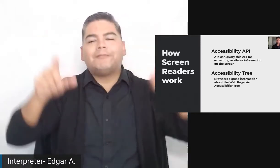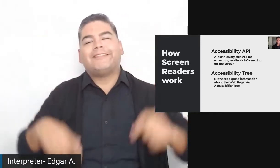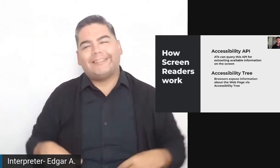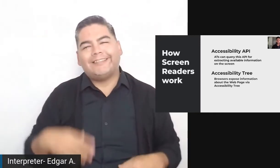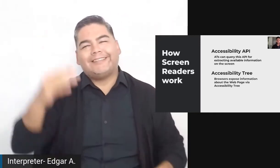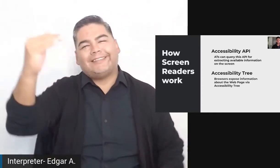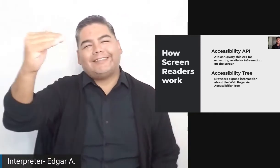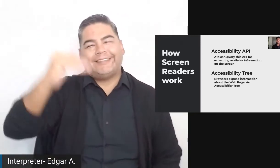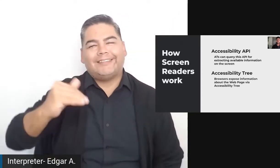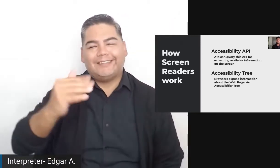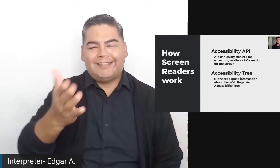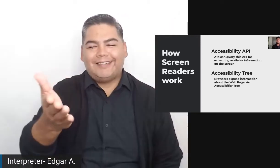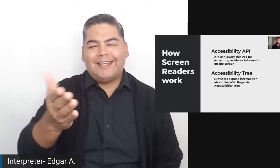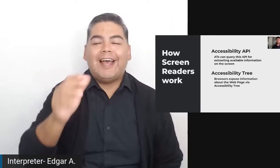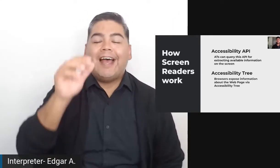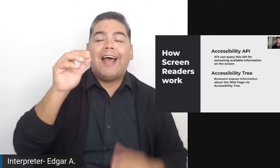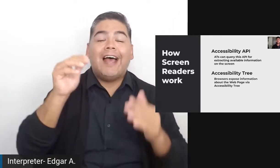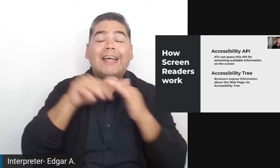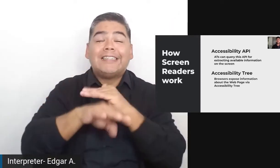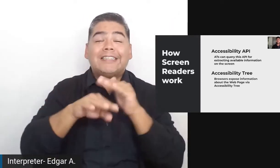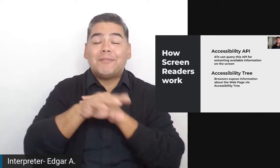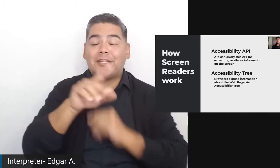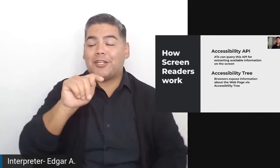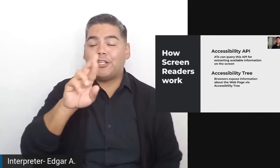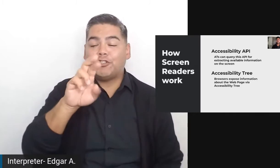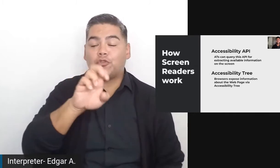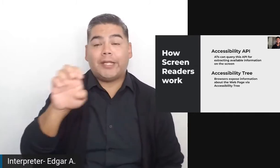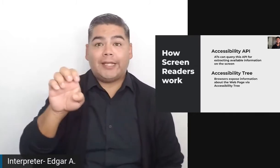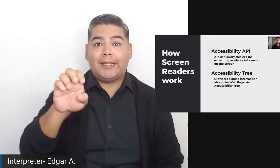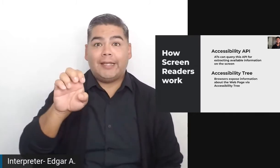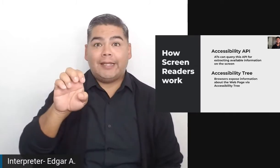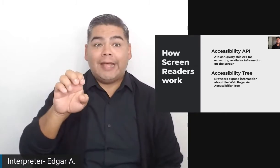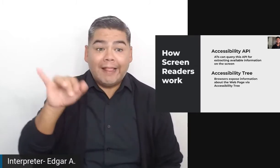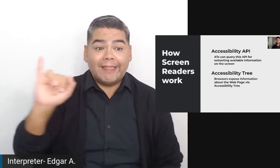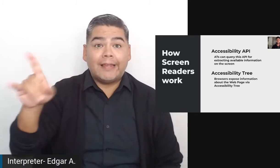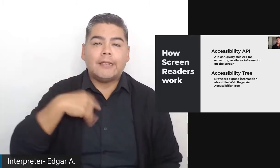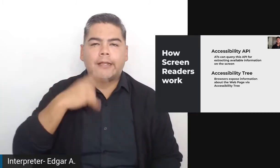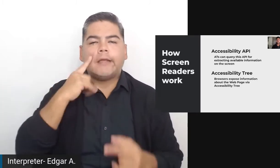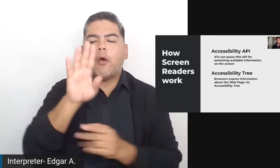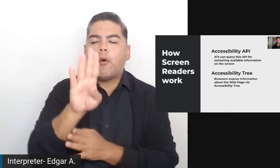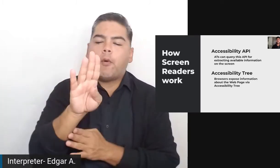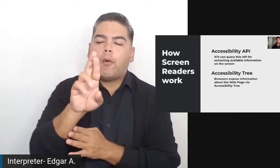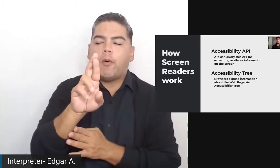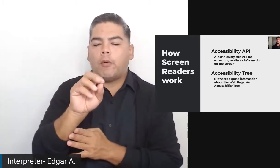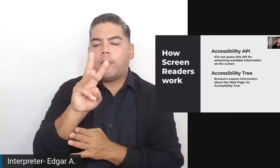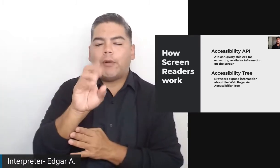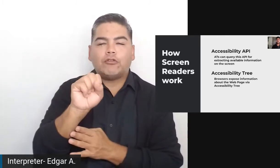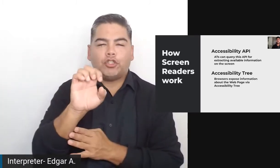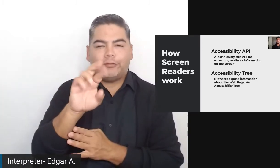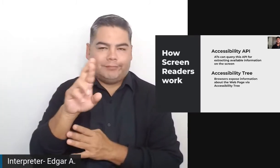An Accessibility Tree is something that your browser generates based on your webpage, and it contains information on about what is